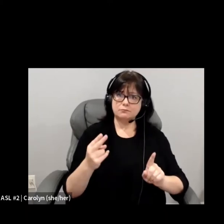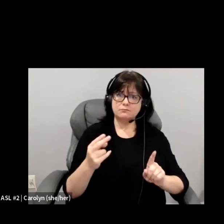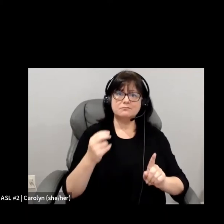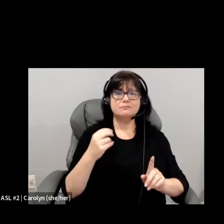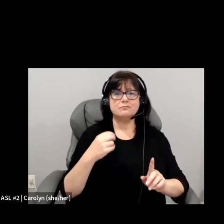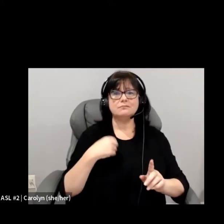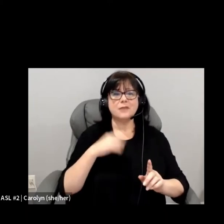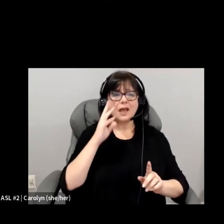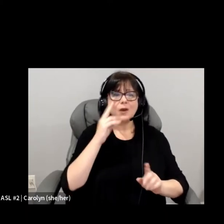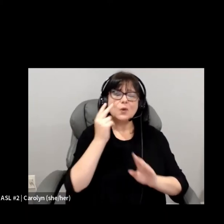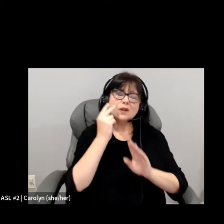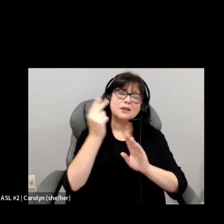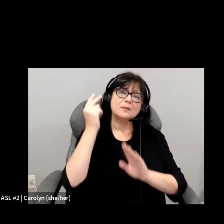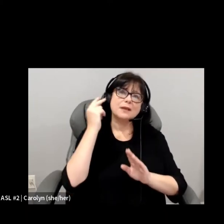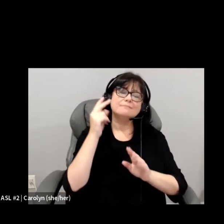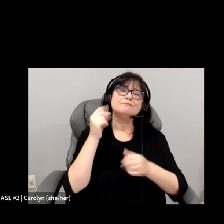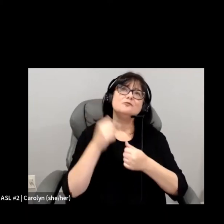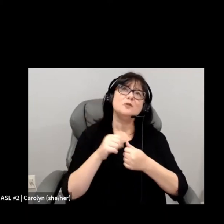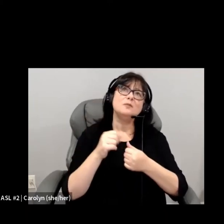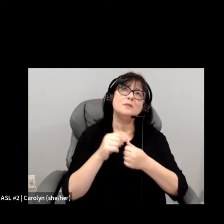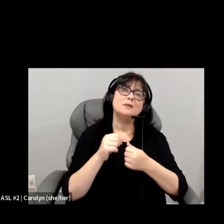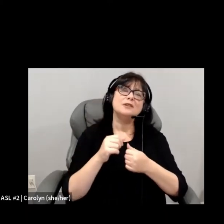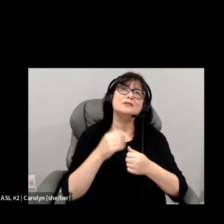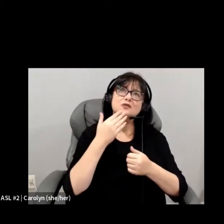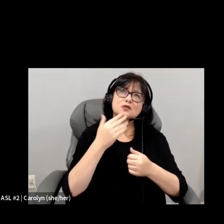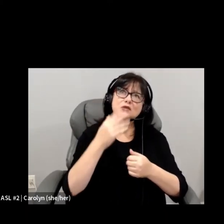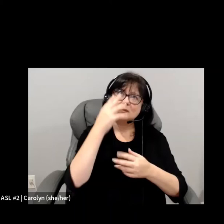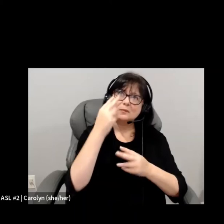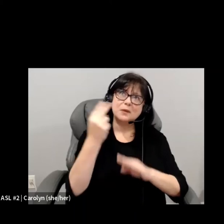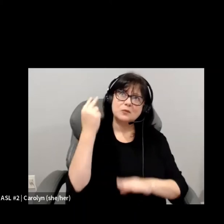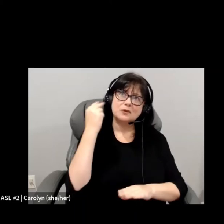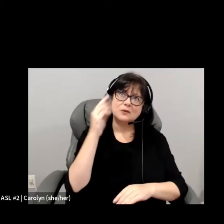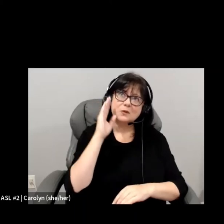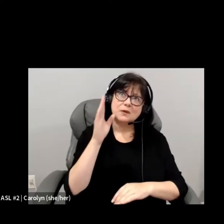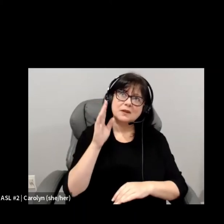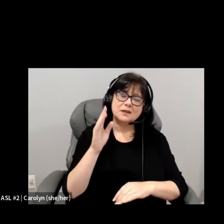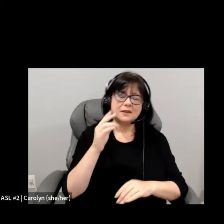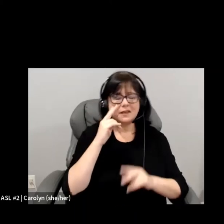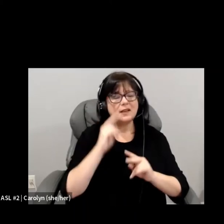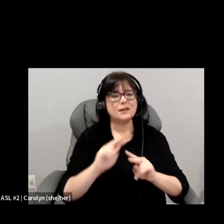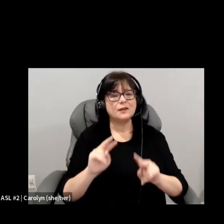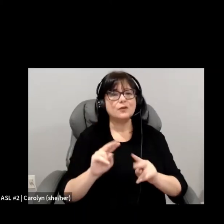ARCH IN THE FUTURE.